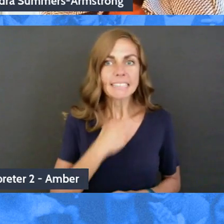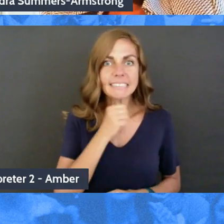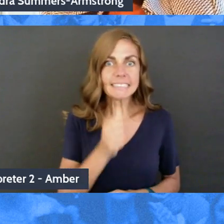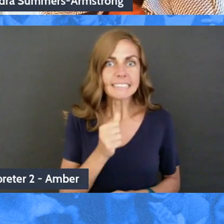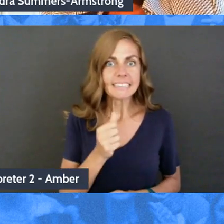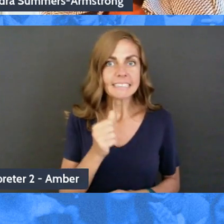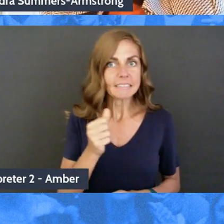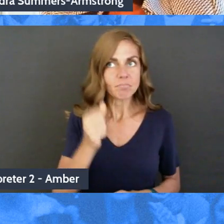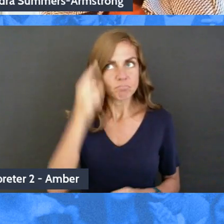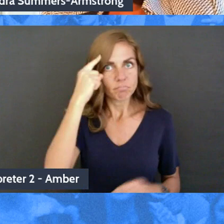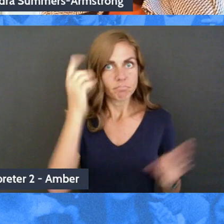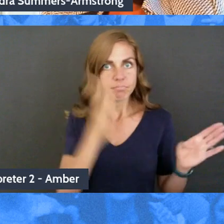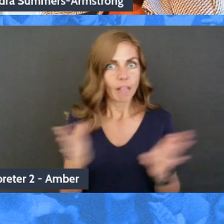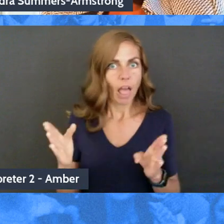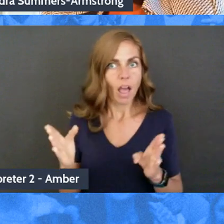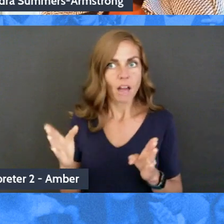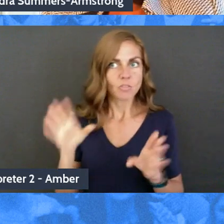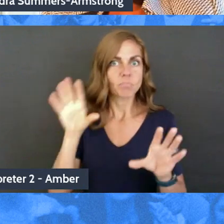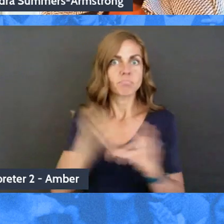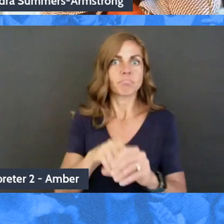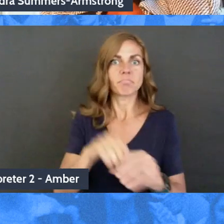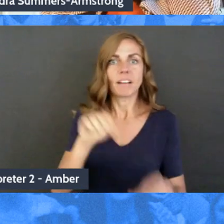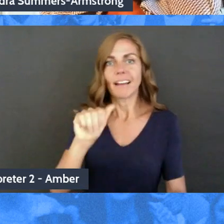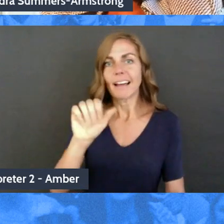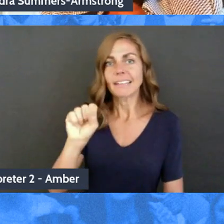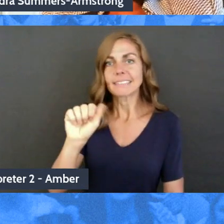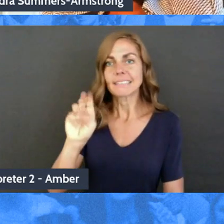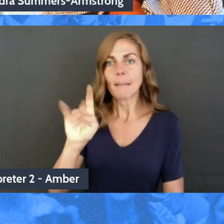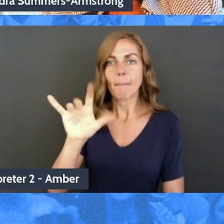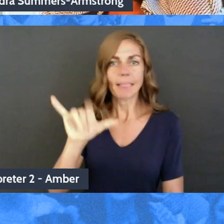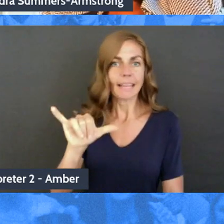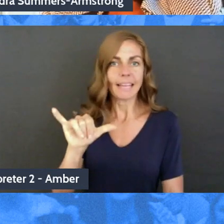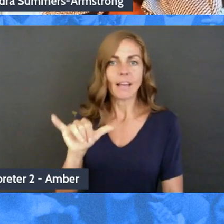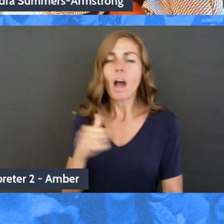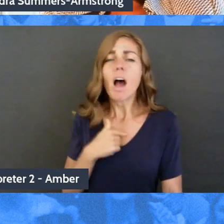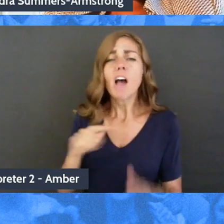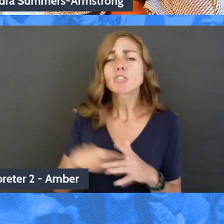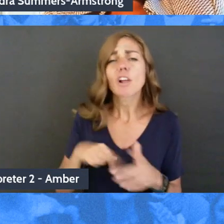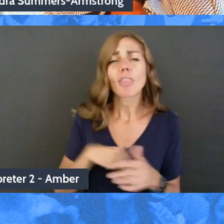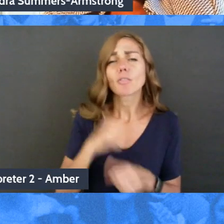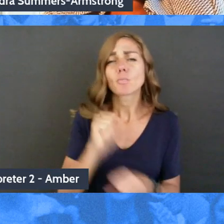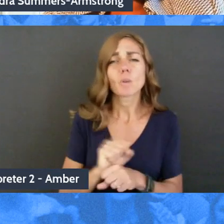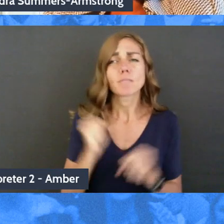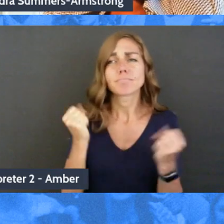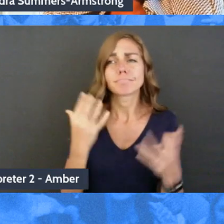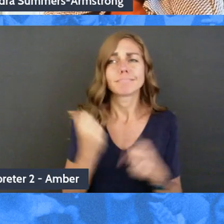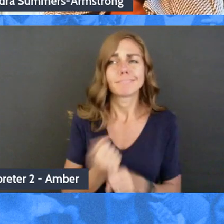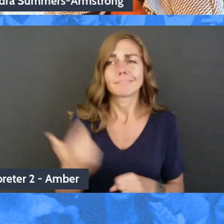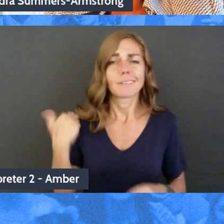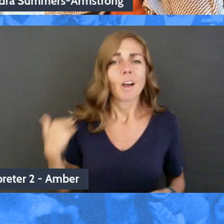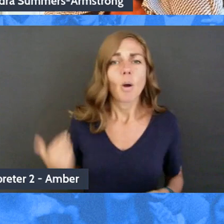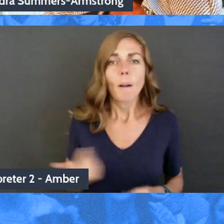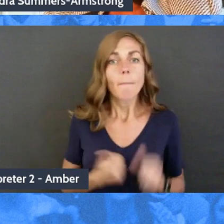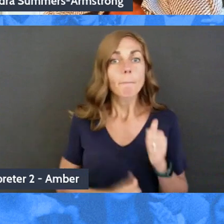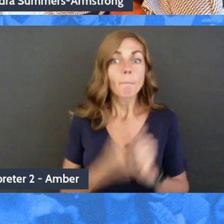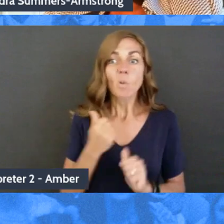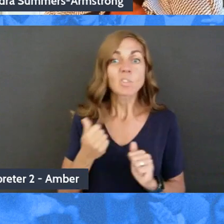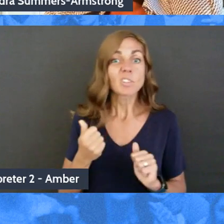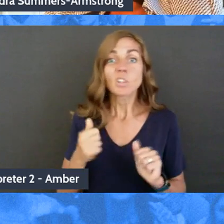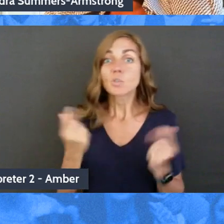to be in the assembly. I started this work years ago, mostly joined community stuff, right?